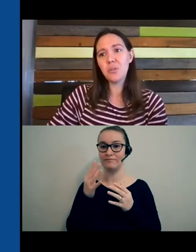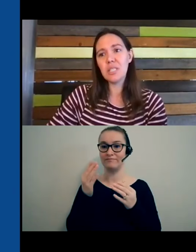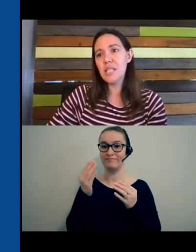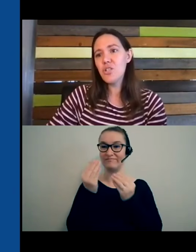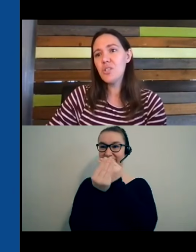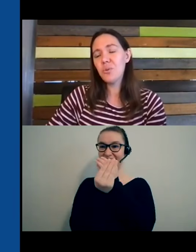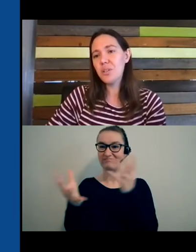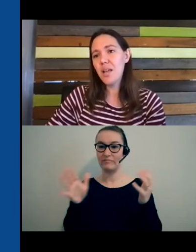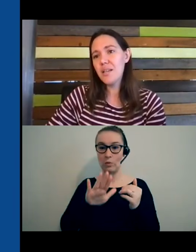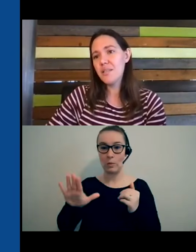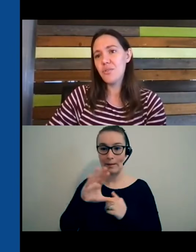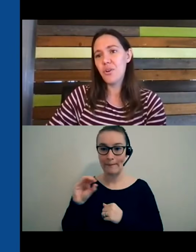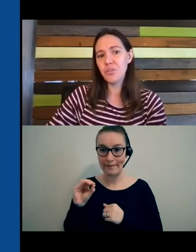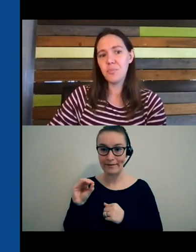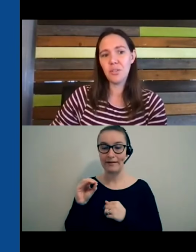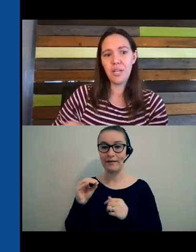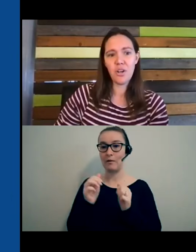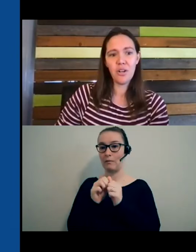at your organization or with clients, this will also be a great talk.